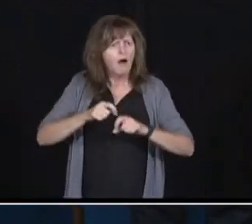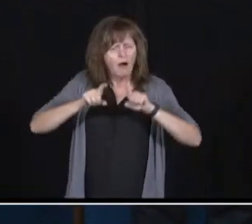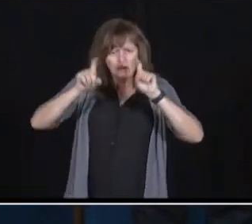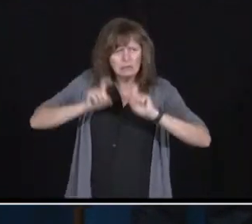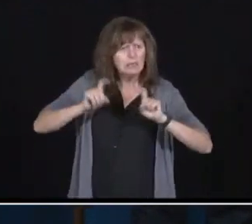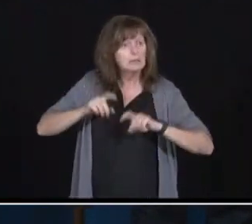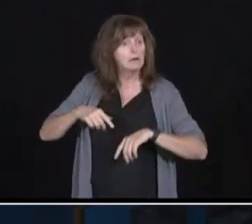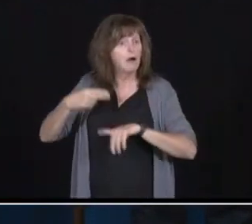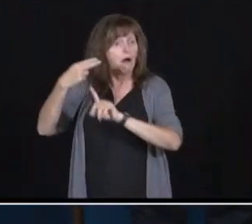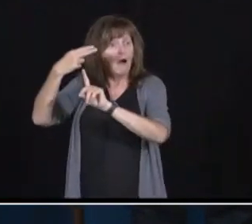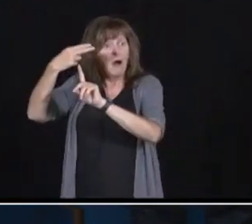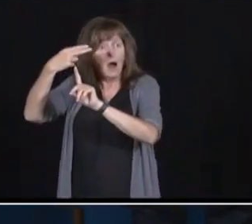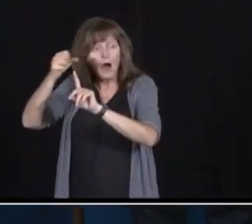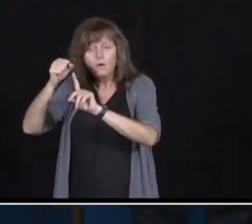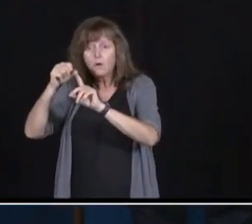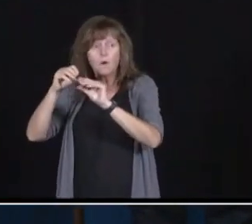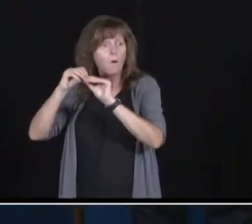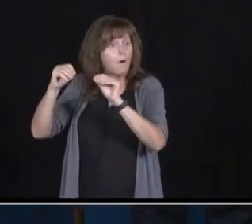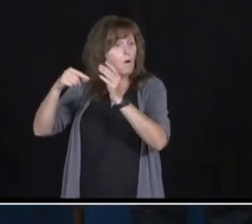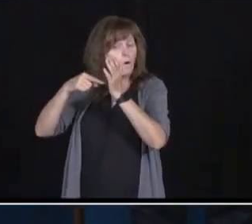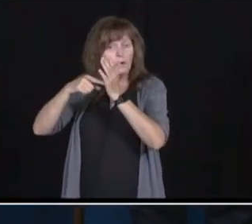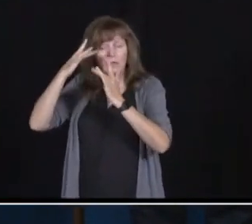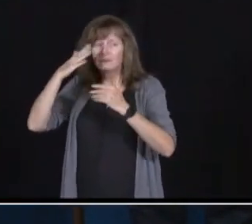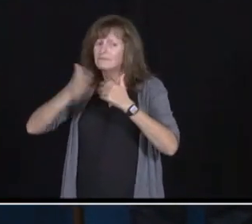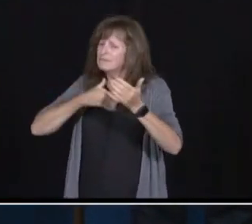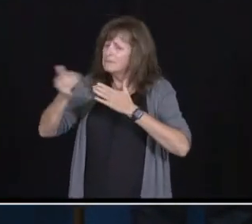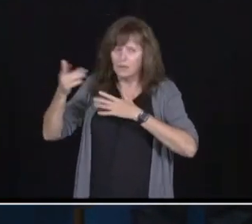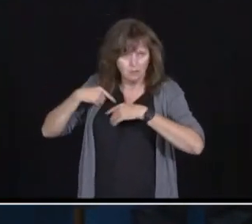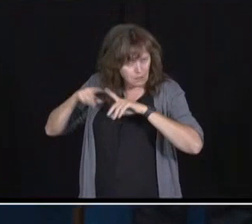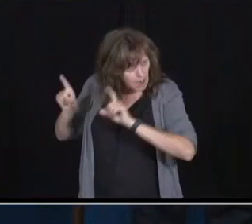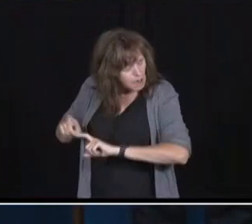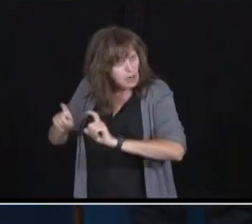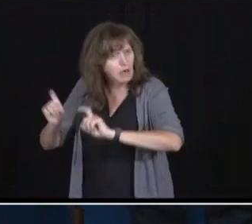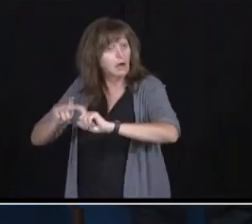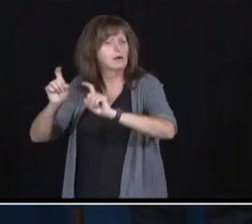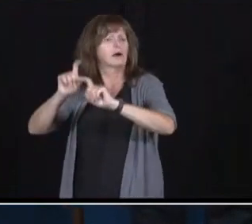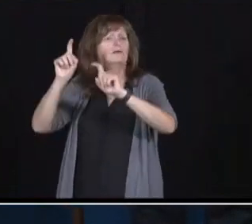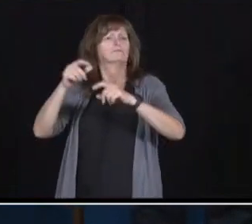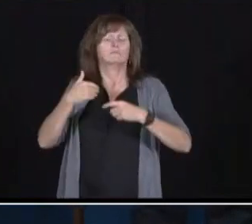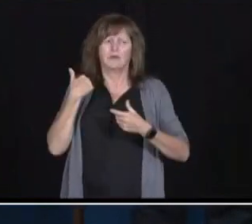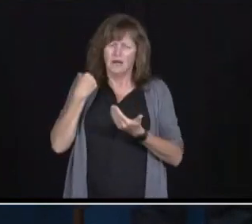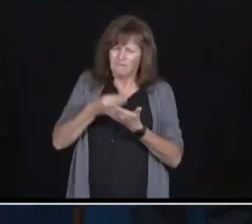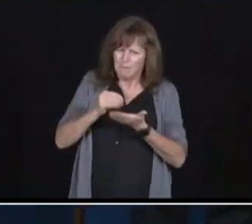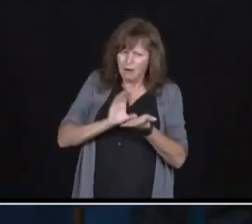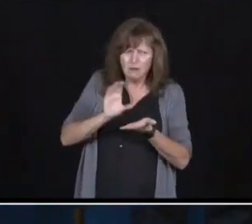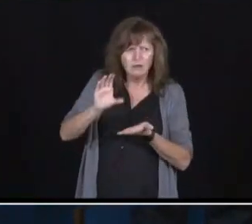assist in our schools. It is why we are embarking on a robust surveillance testing strategy of raising domestic?